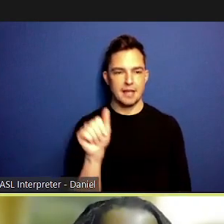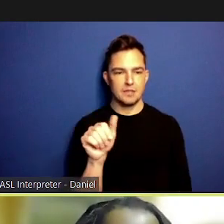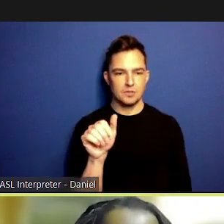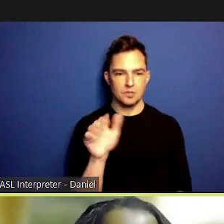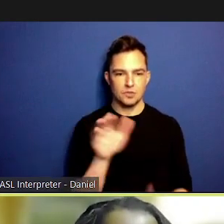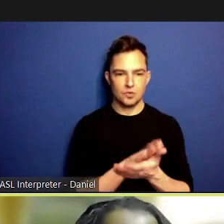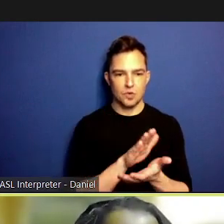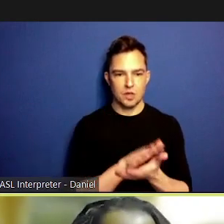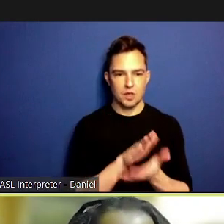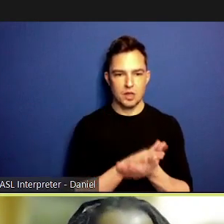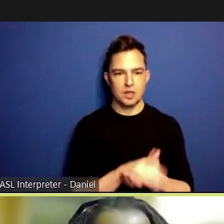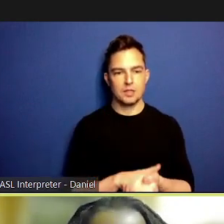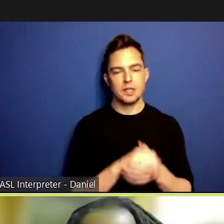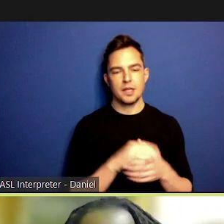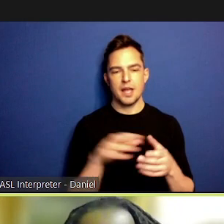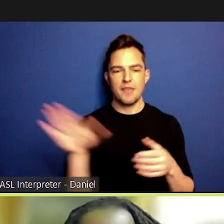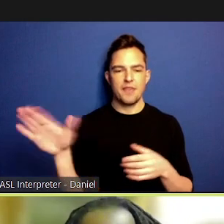monitoring our social media.